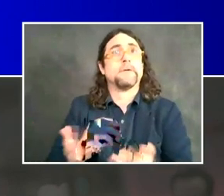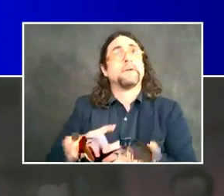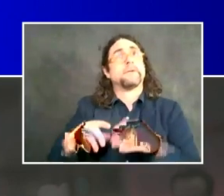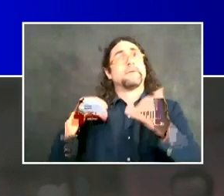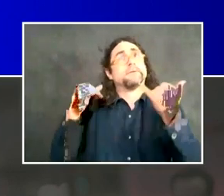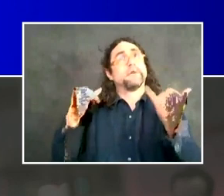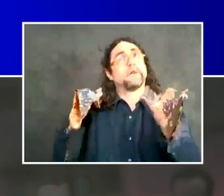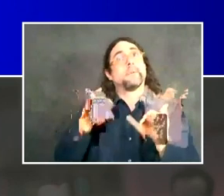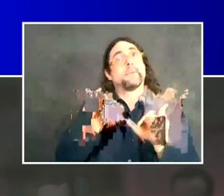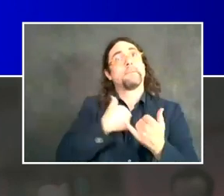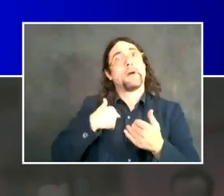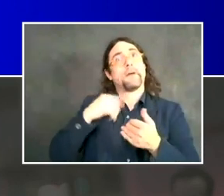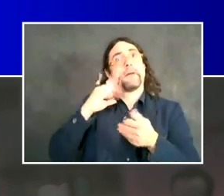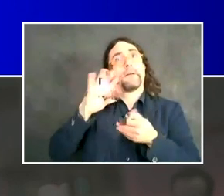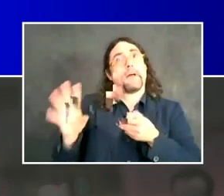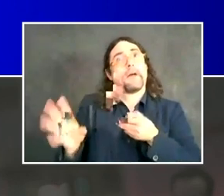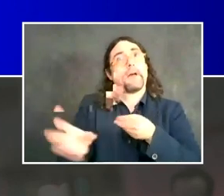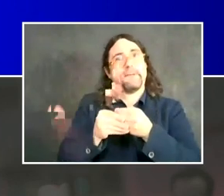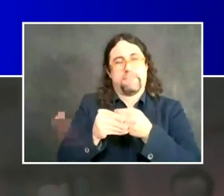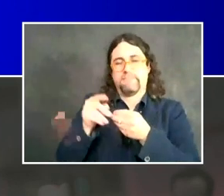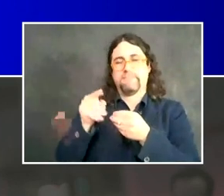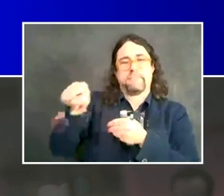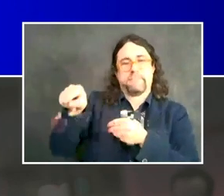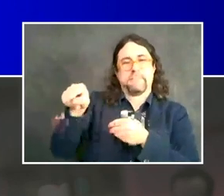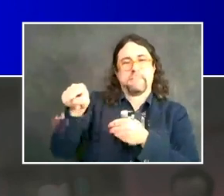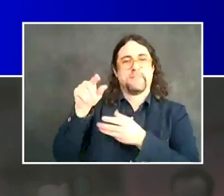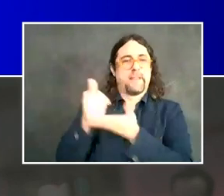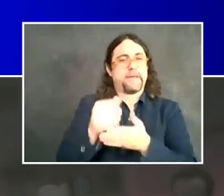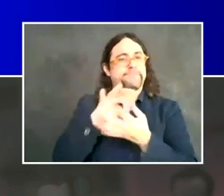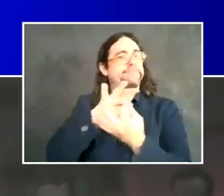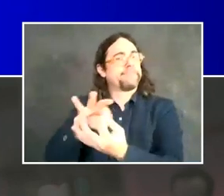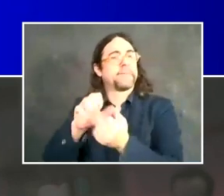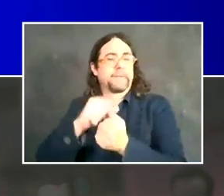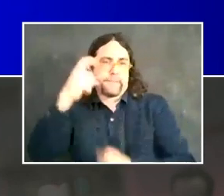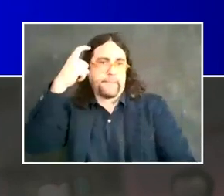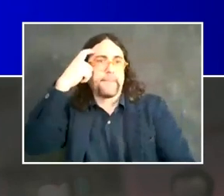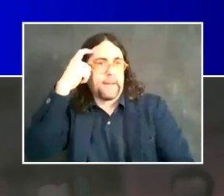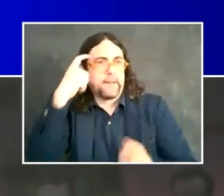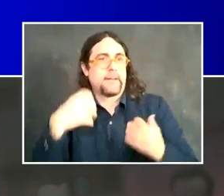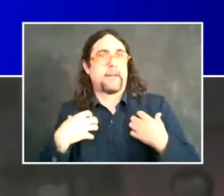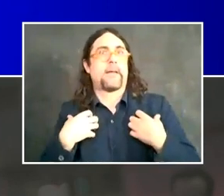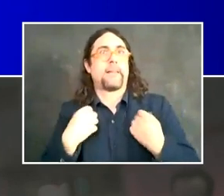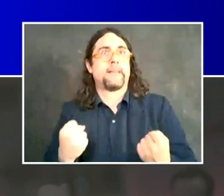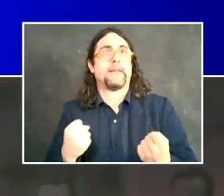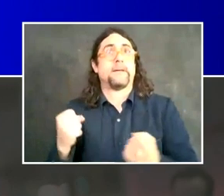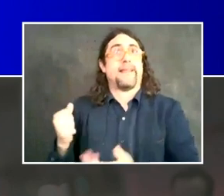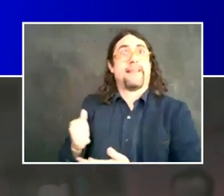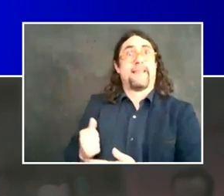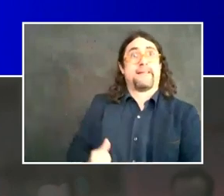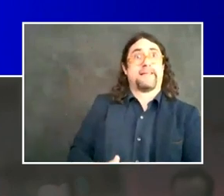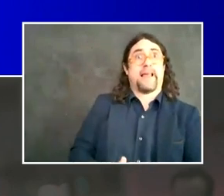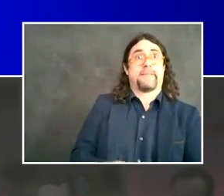CRUCIAL ROLE IN ADDRESSING THE MENTAL HEALTH CHALLENGES AS